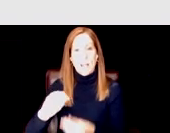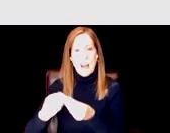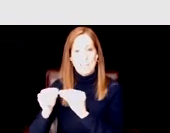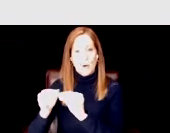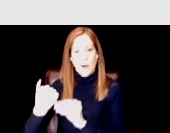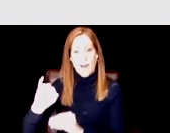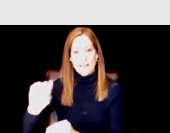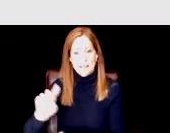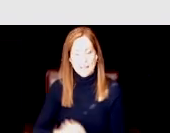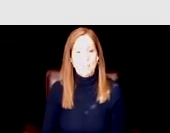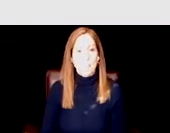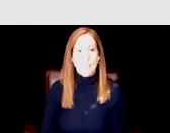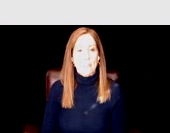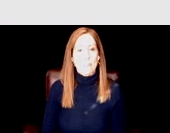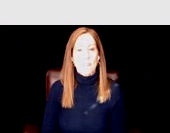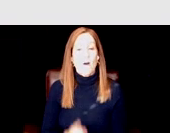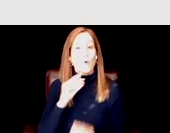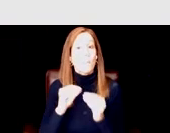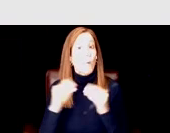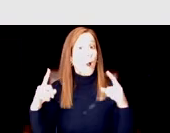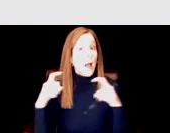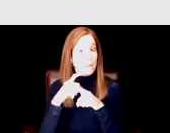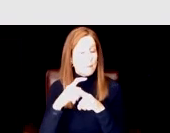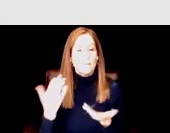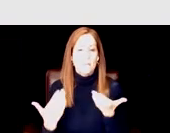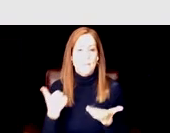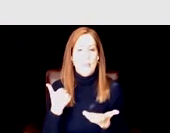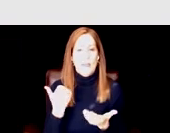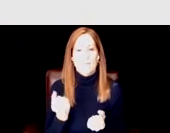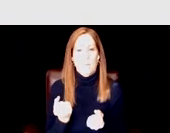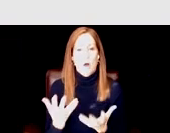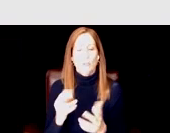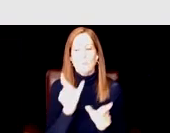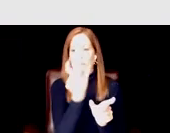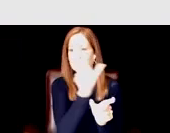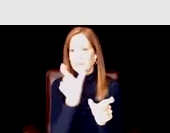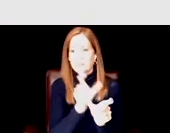For a more complicated example, you might have multiple input fields in a table.